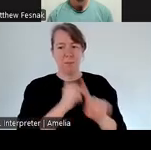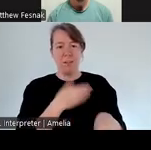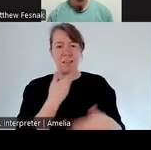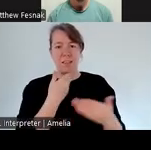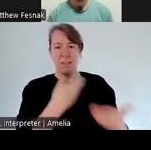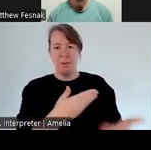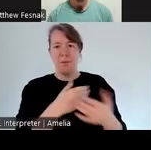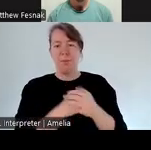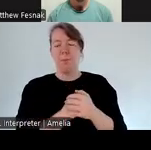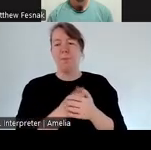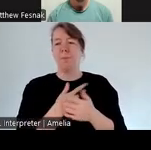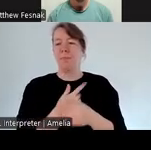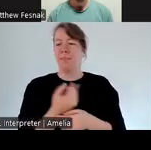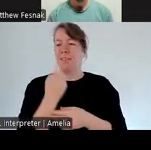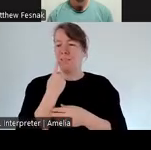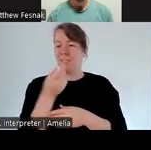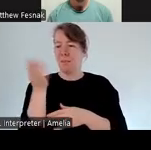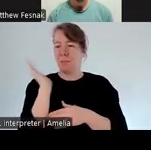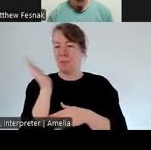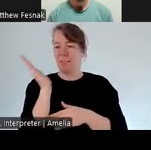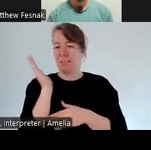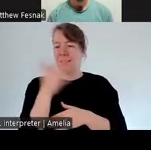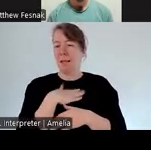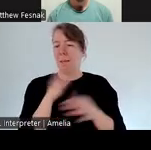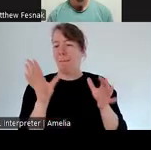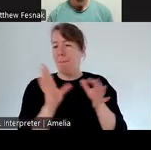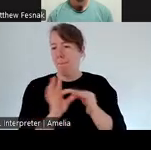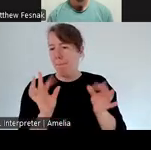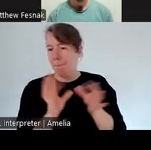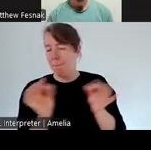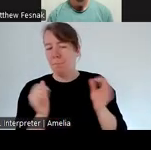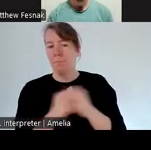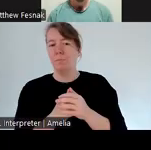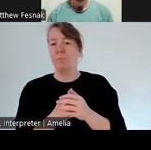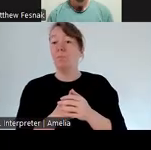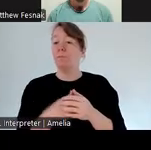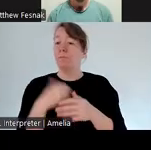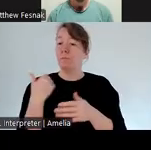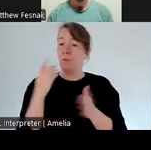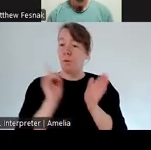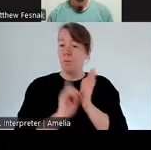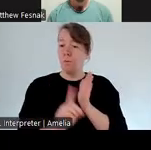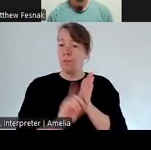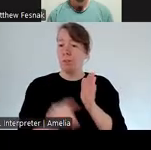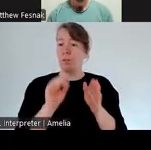but um, research consults is one of the main focuses of my role.